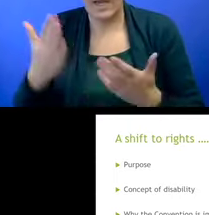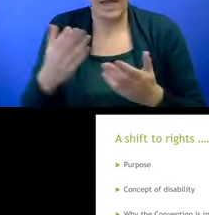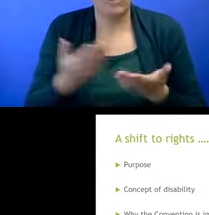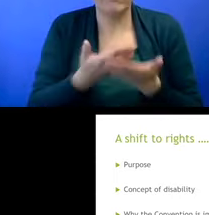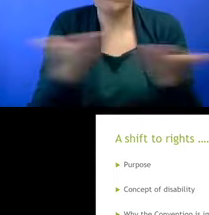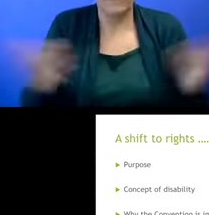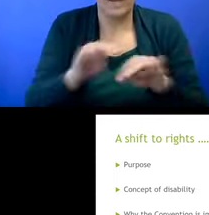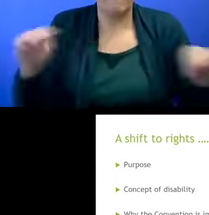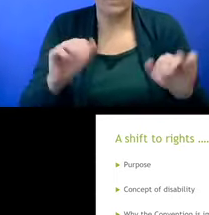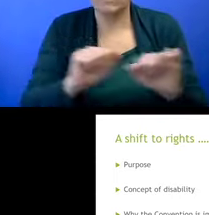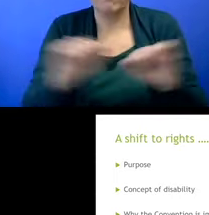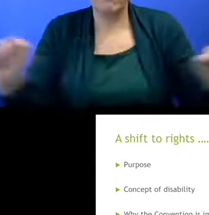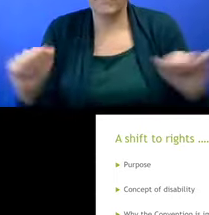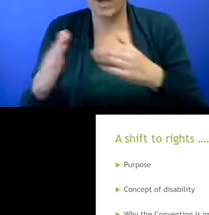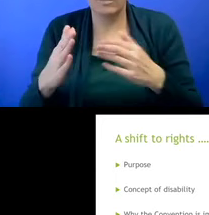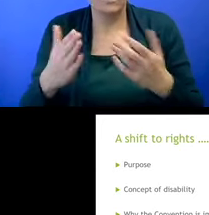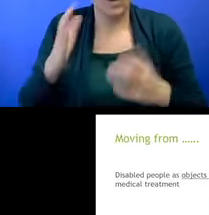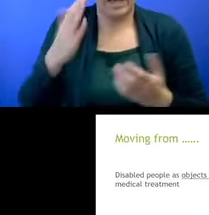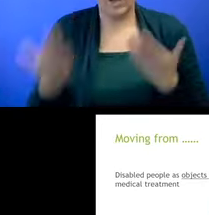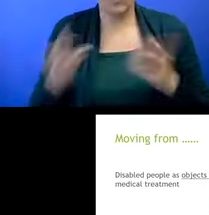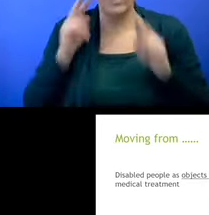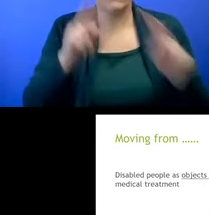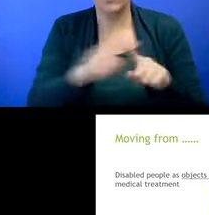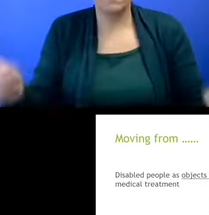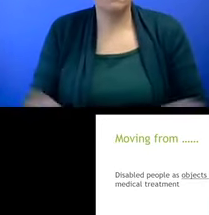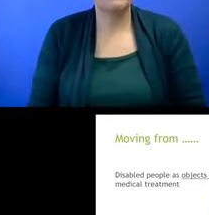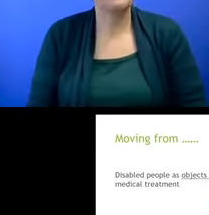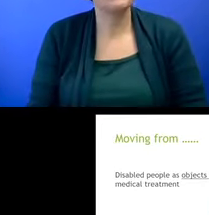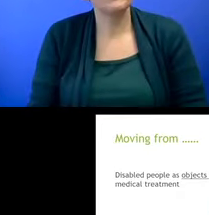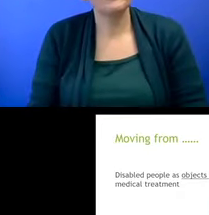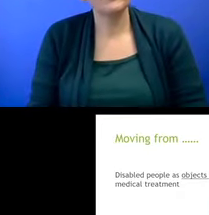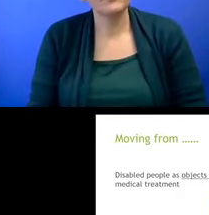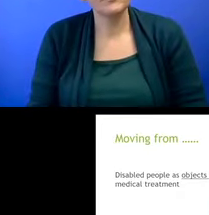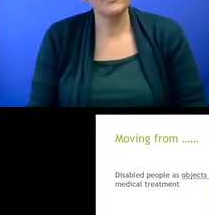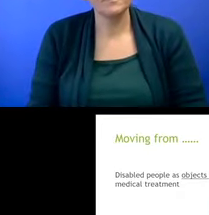Moving on to the next slide then;